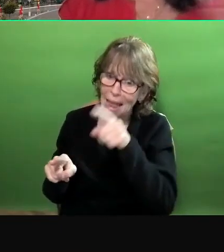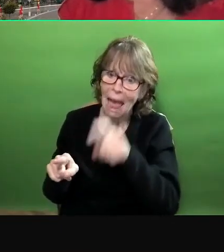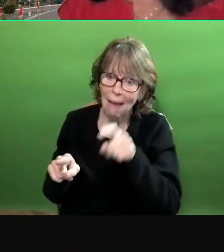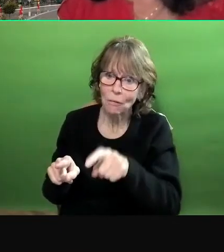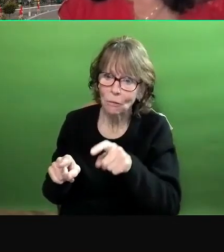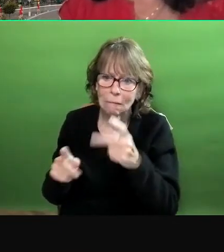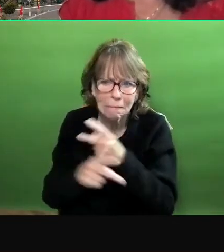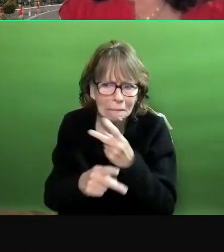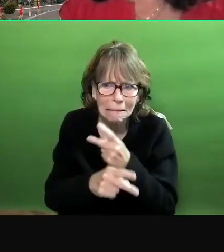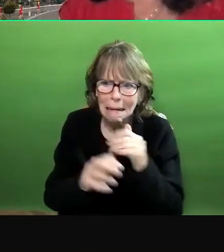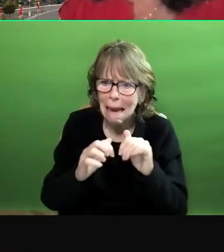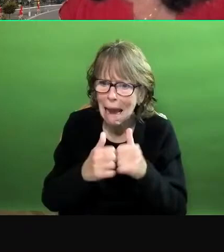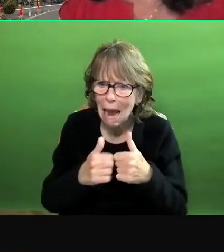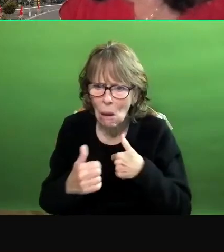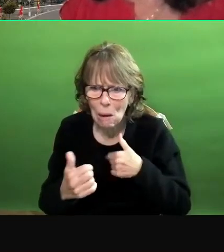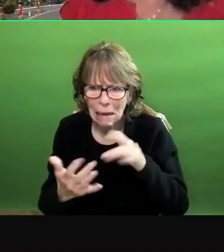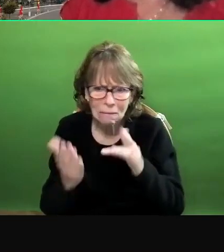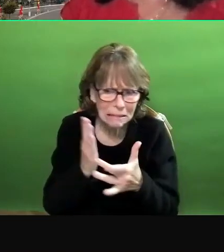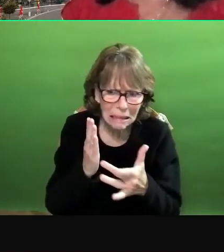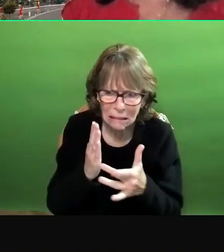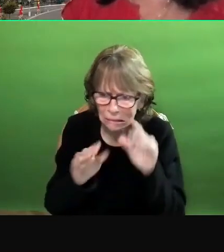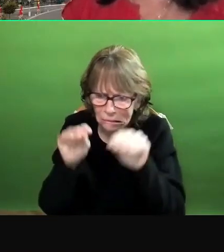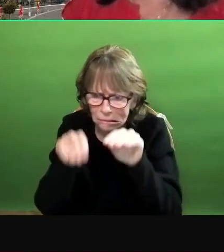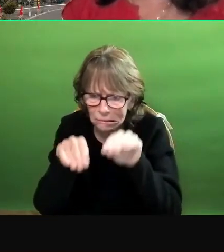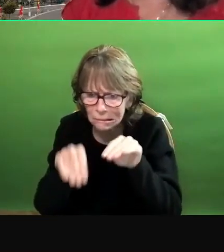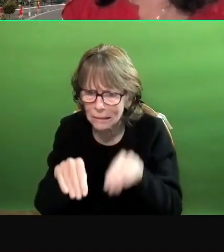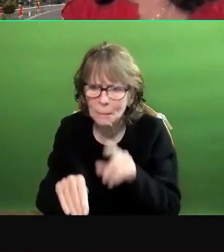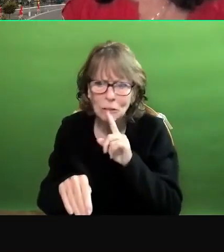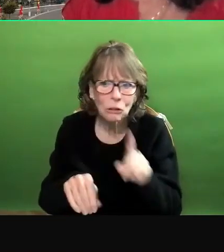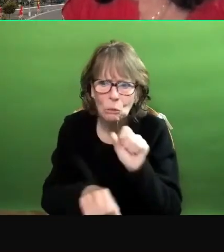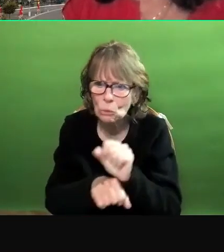Interact with the new technology to make sure that it's working well.